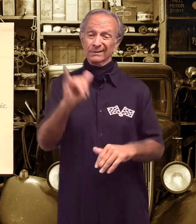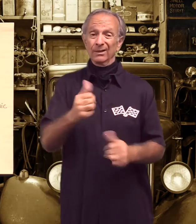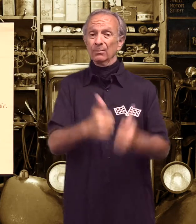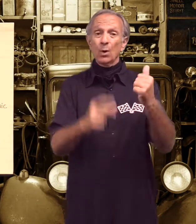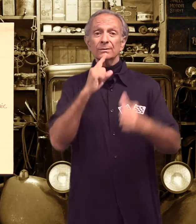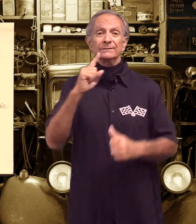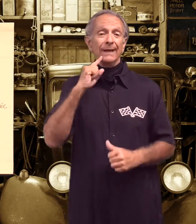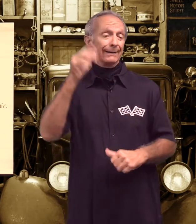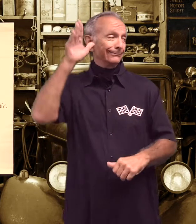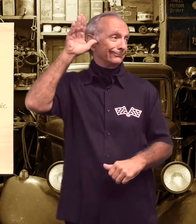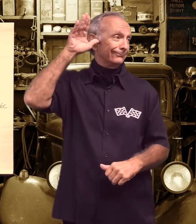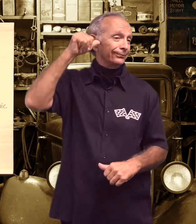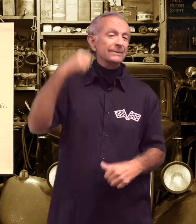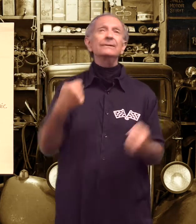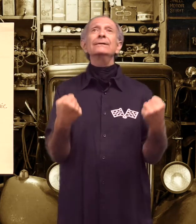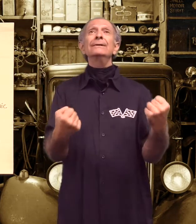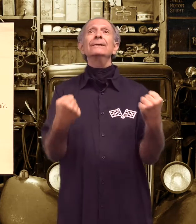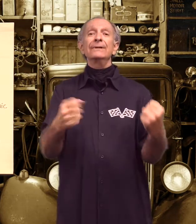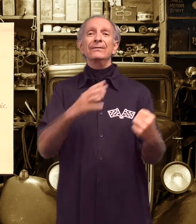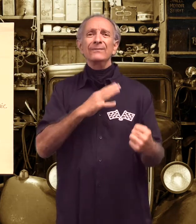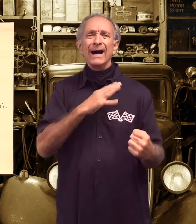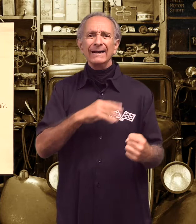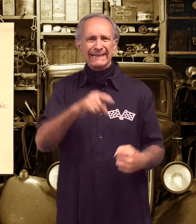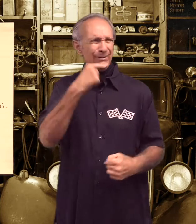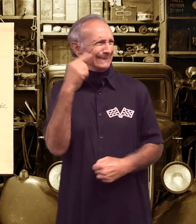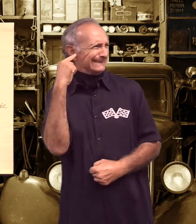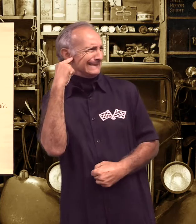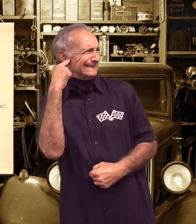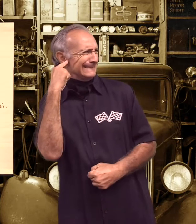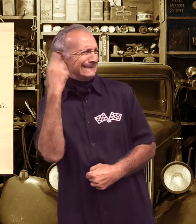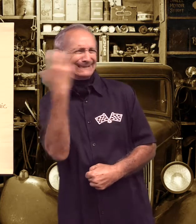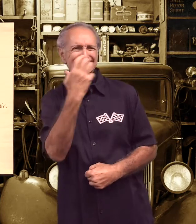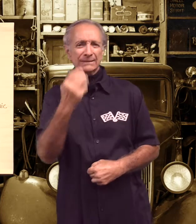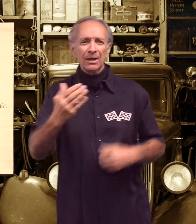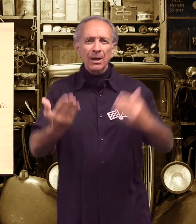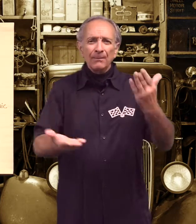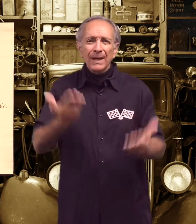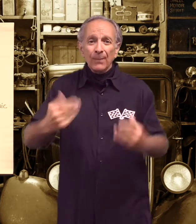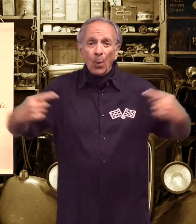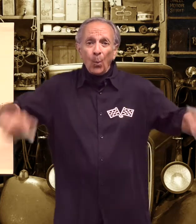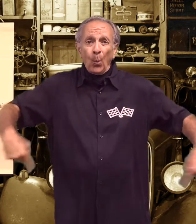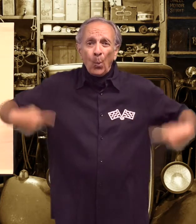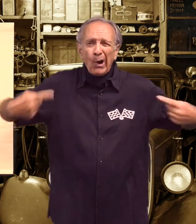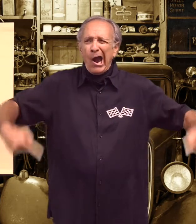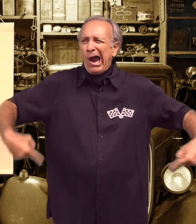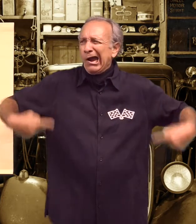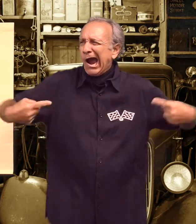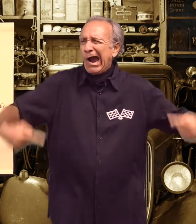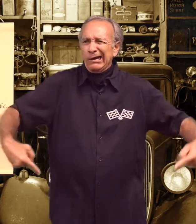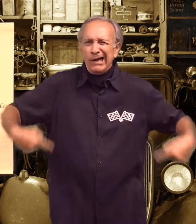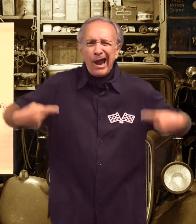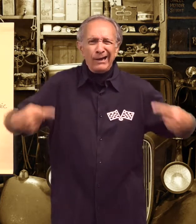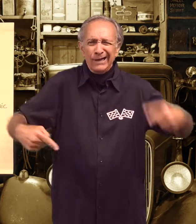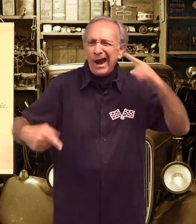That's an issue most deaf people miss. Everything seems fine to them but hearing people can hear the issue. Maybe it's your wheels.